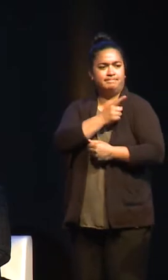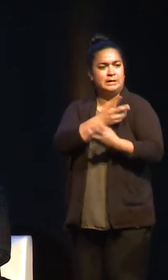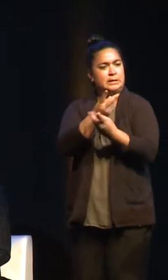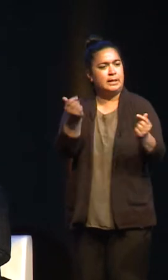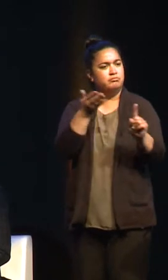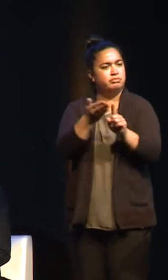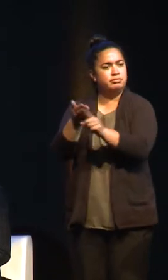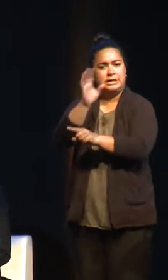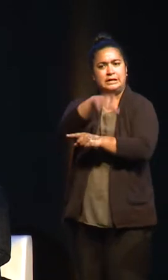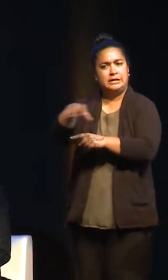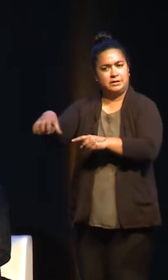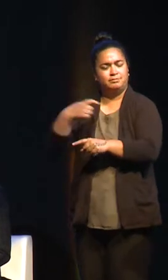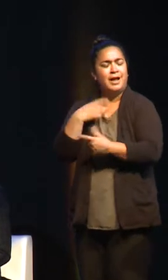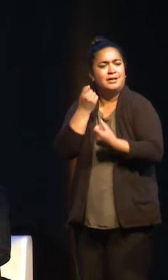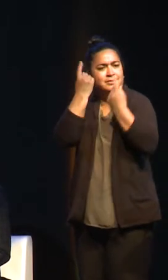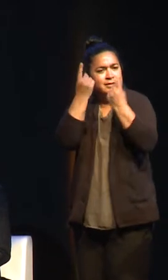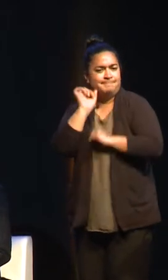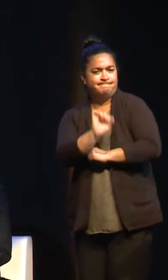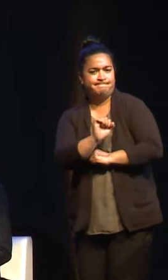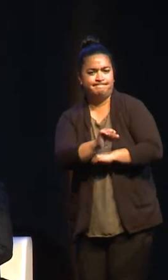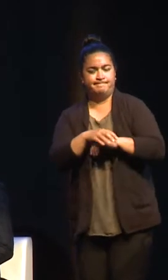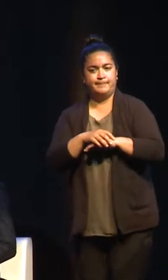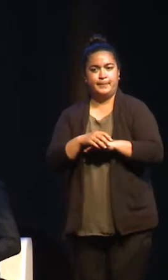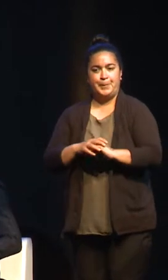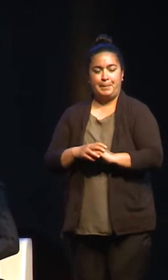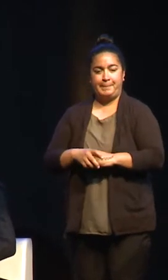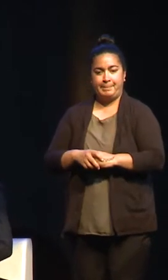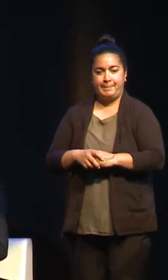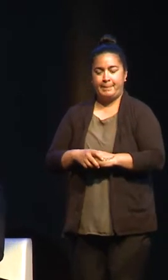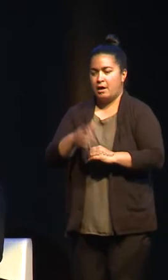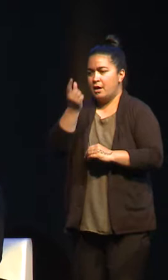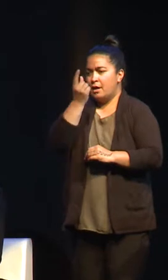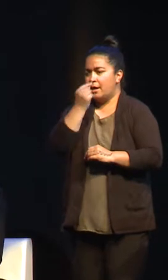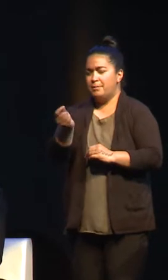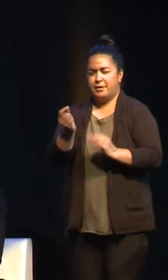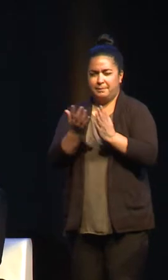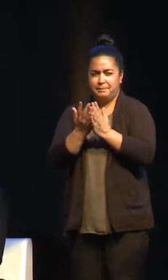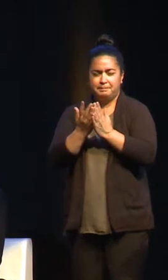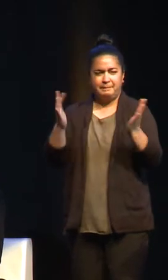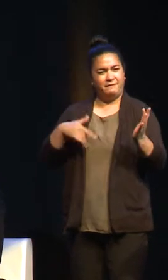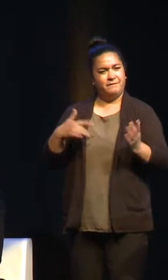understand why that would be. You know, it can be enormously threatening but I think